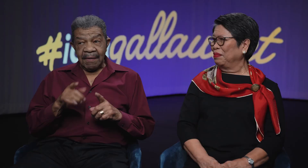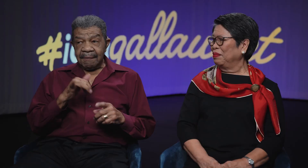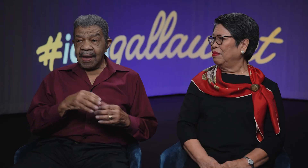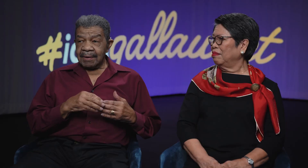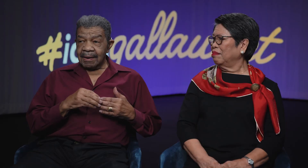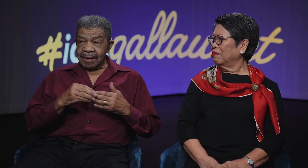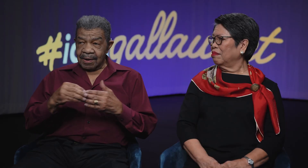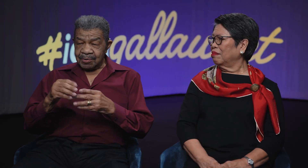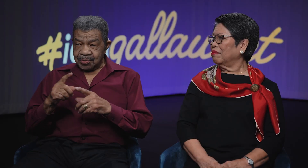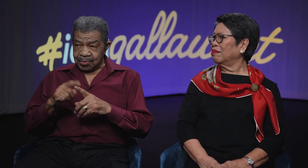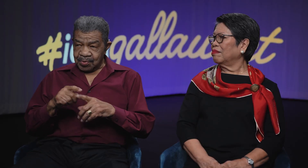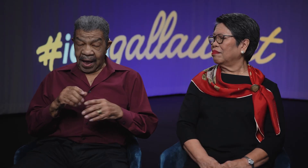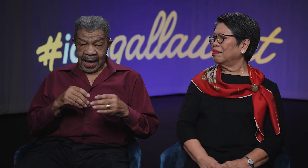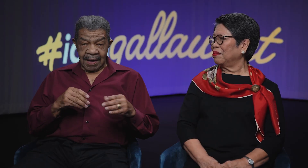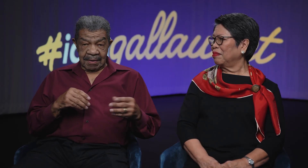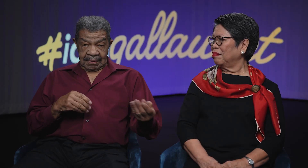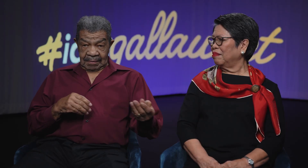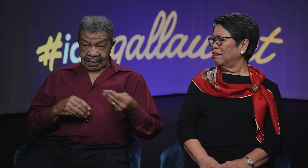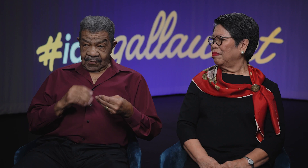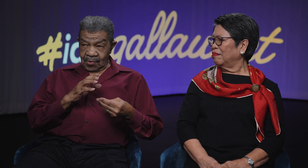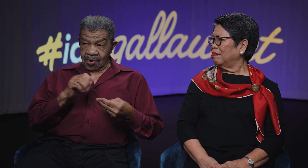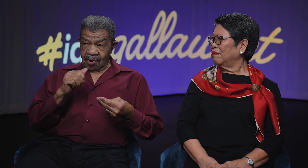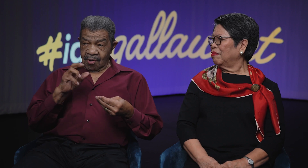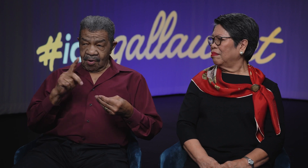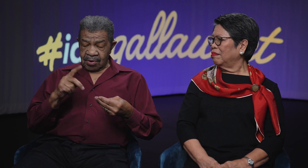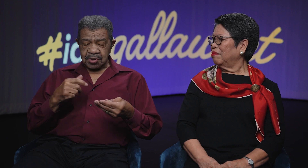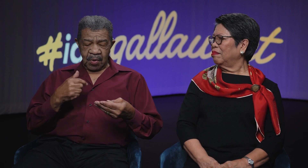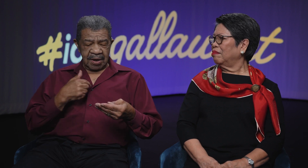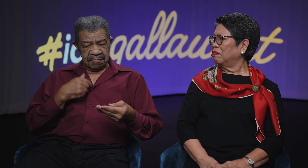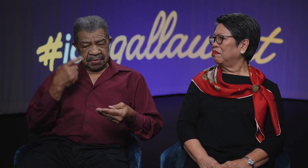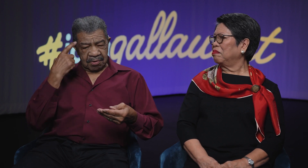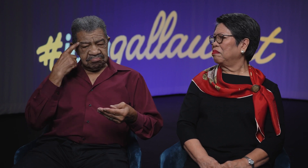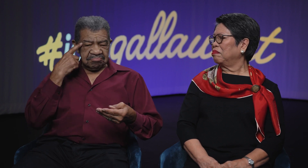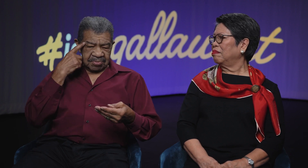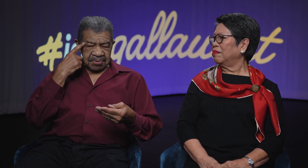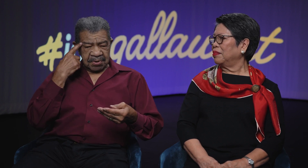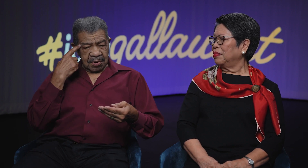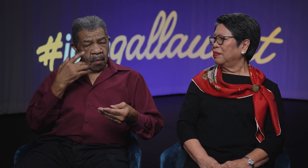That led to… after she gave me her card, I thought…